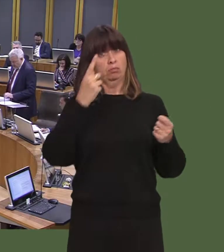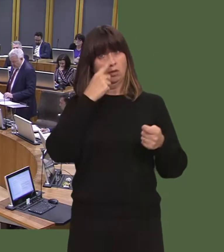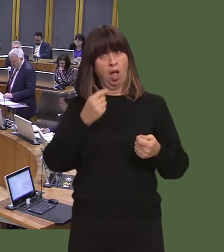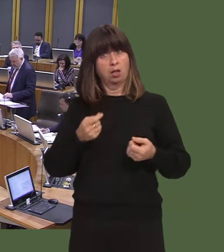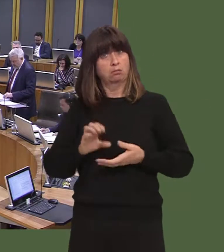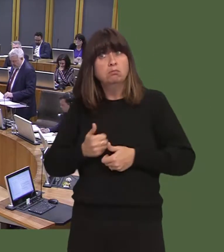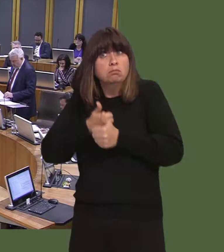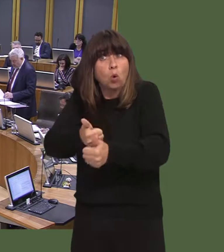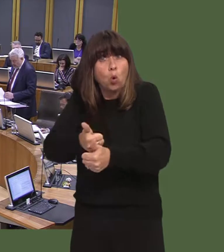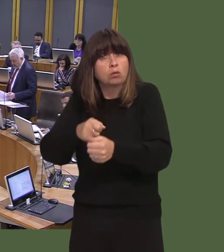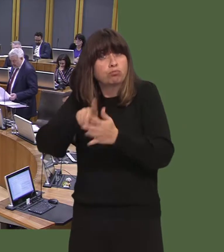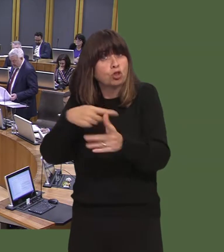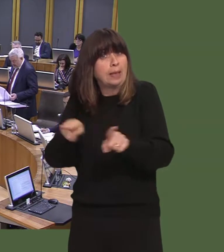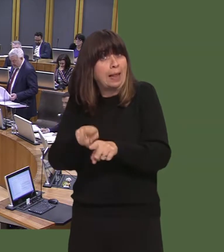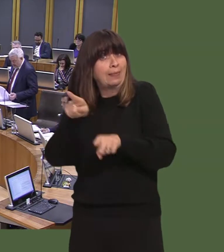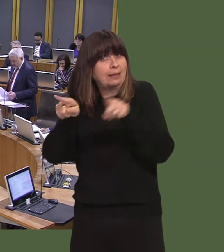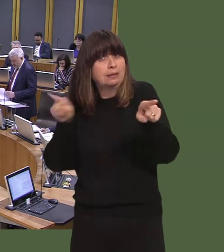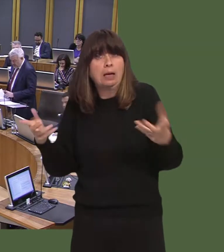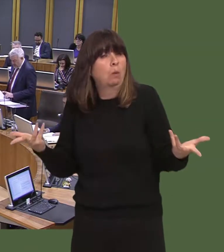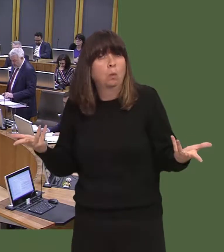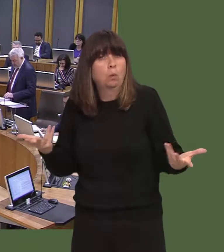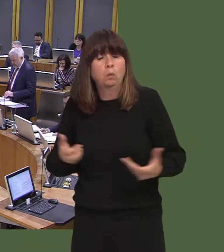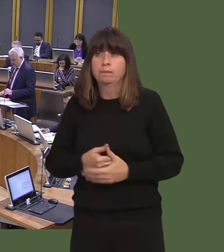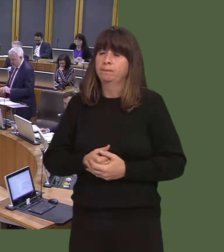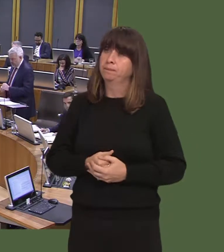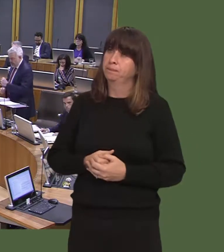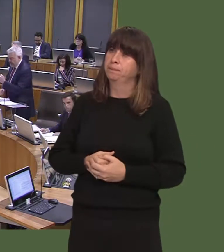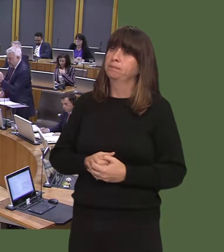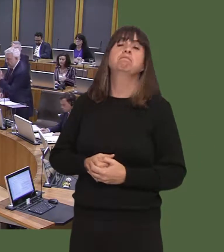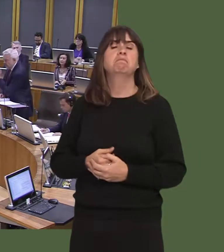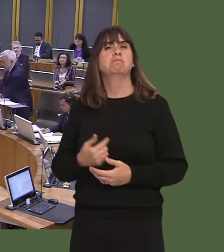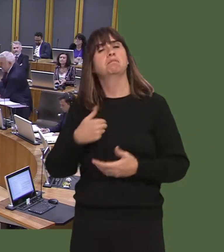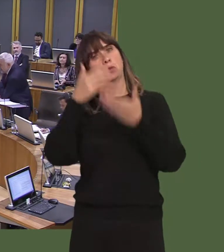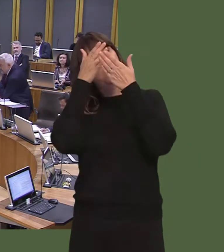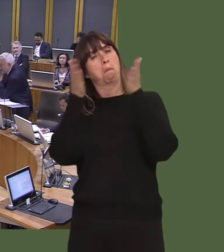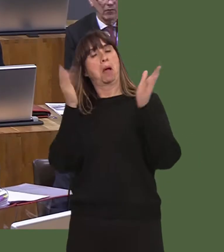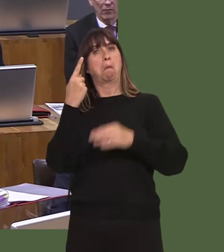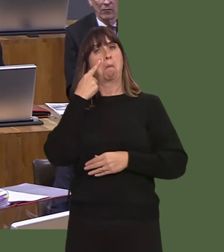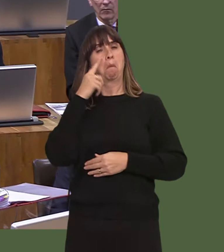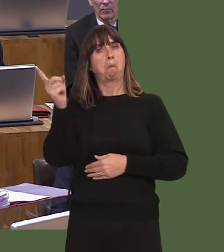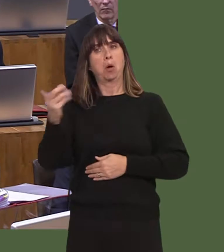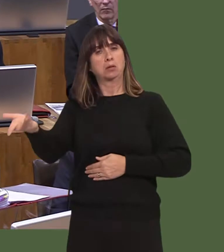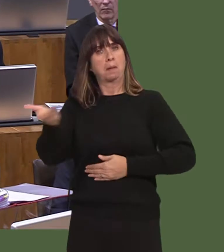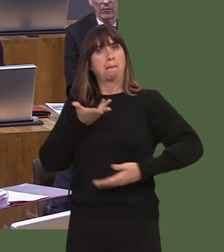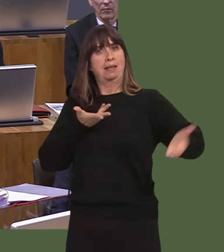Carwyn Jones AM: Well, of course, we are open to looking at bids that would come from local